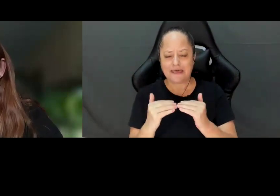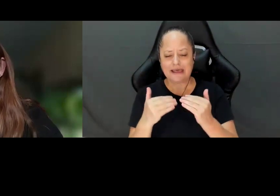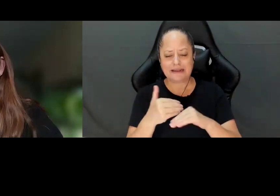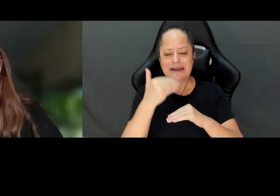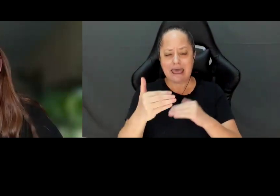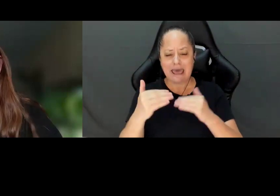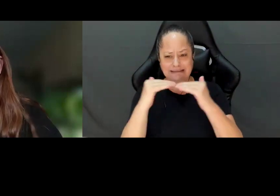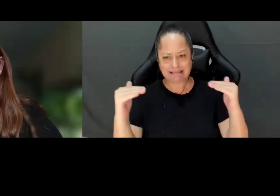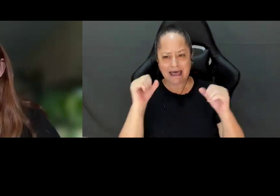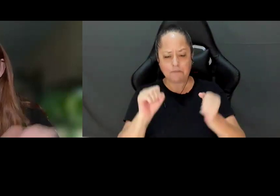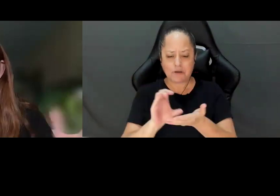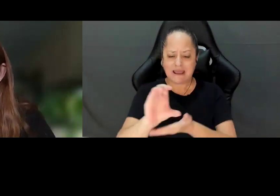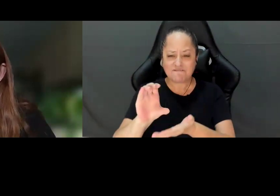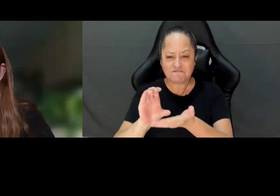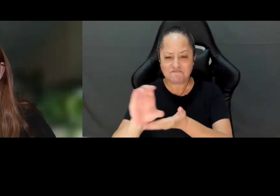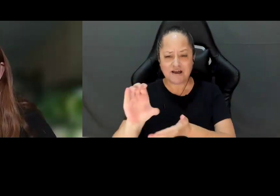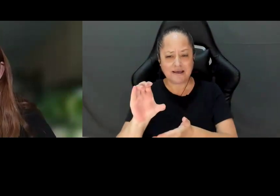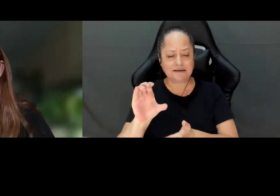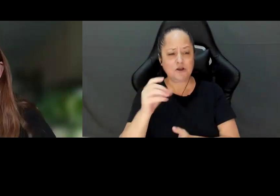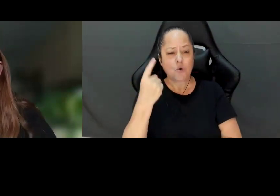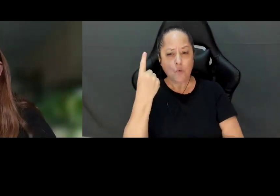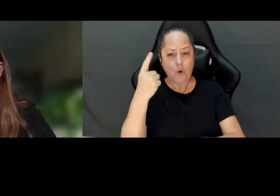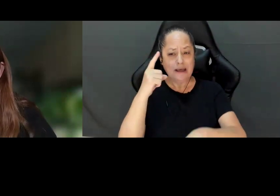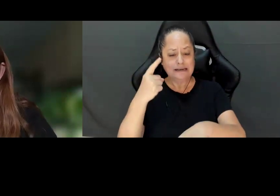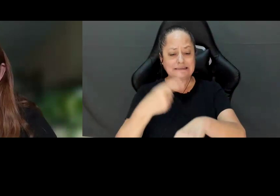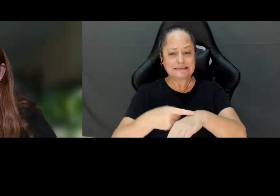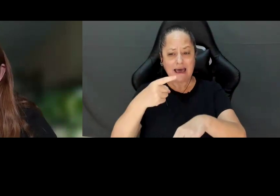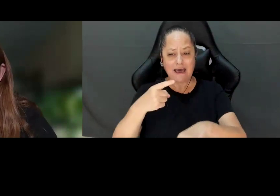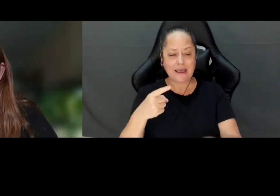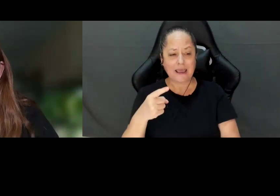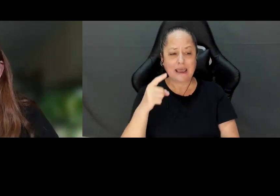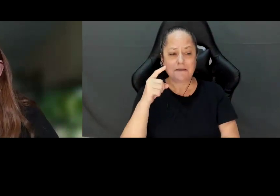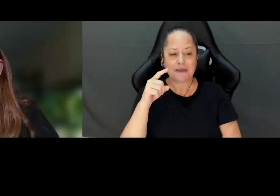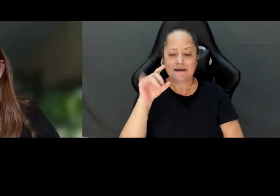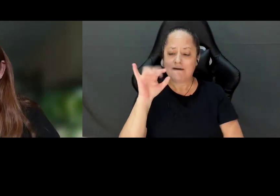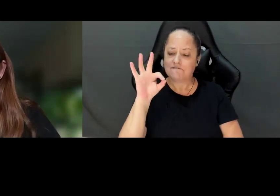We can fund anything that's kind of one time and finite in nature.